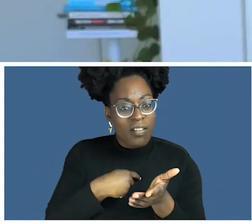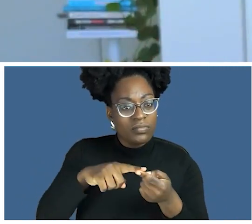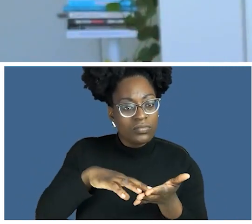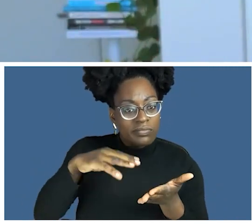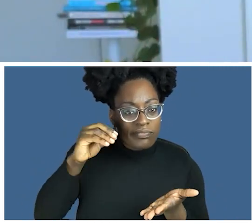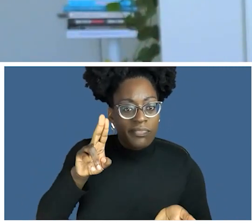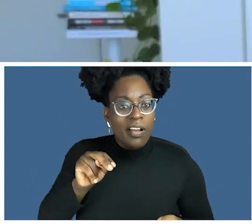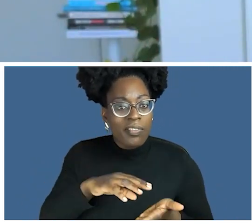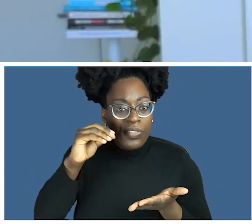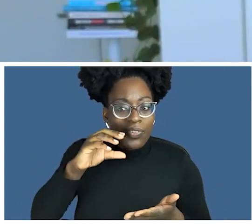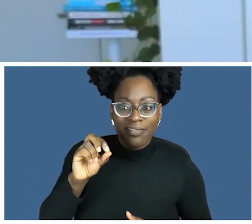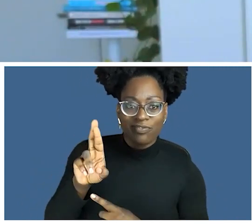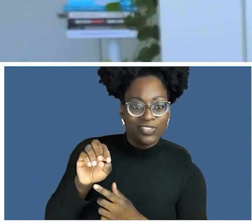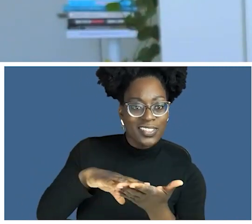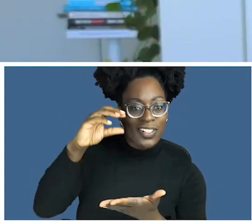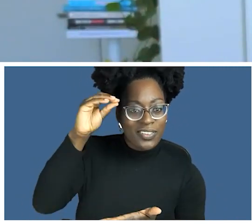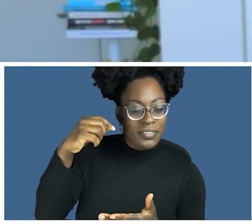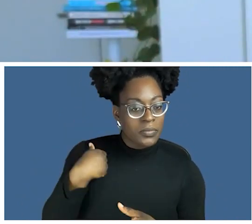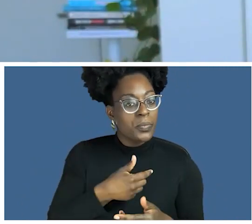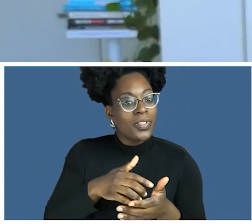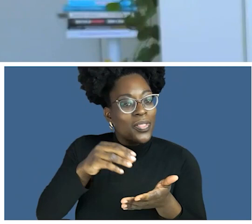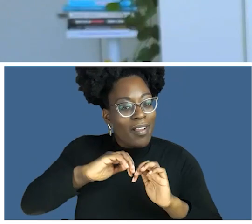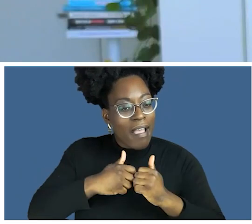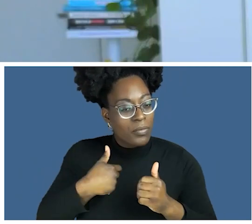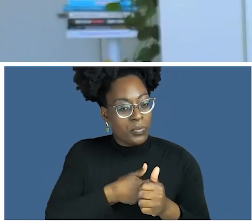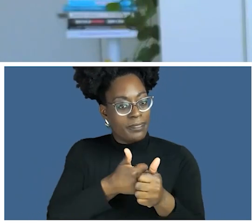We work to avoid unintentionally harming people with our words and actions.